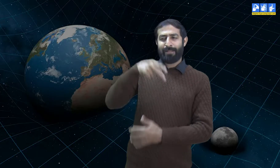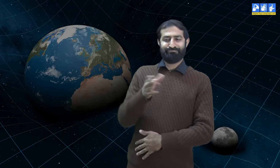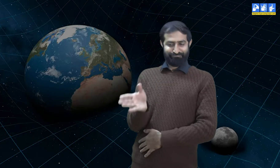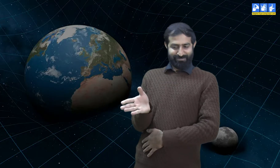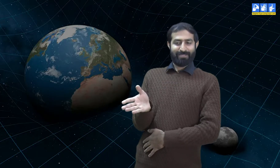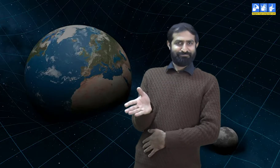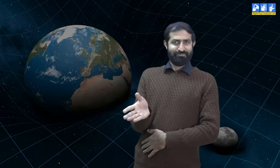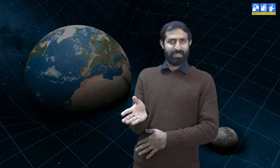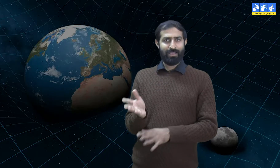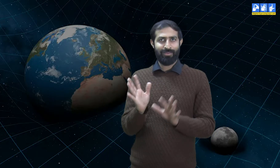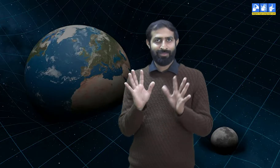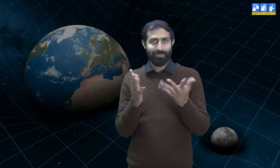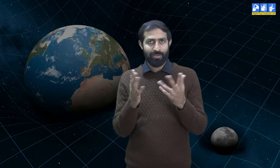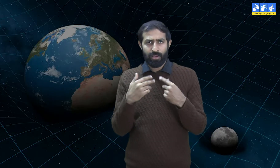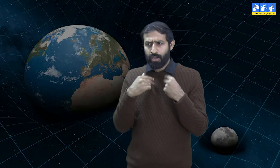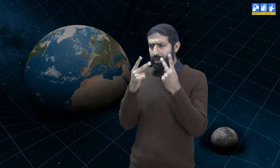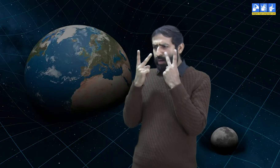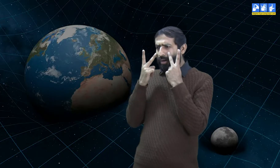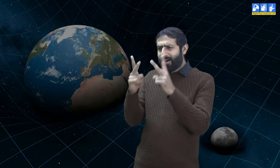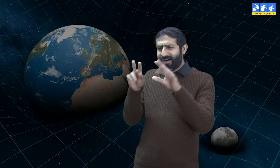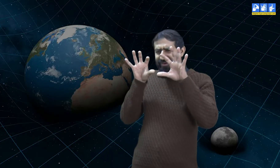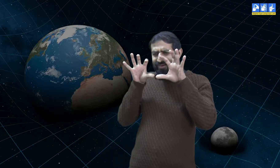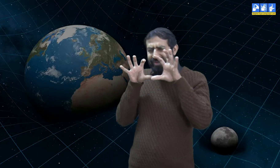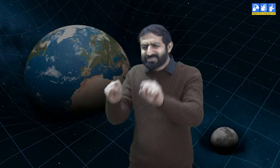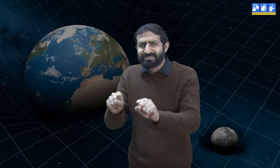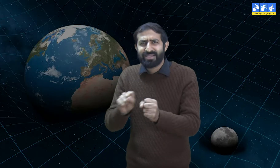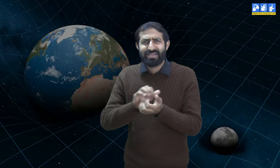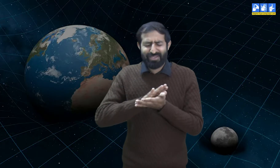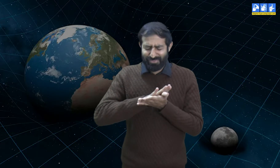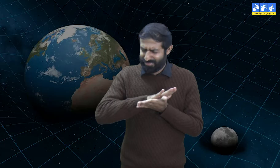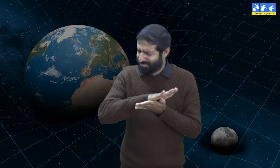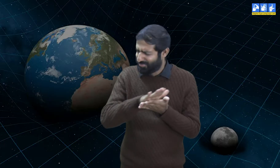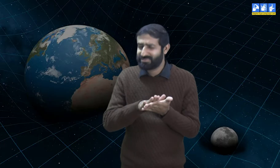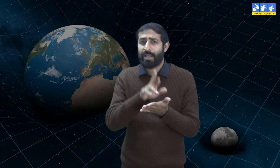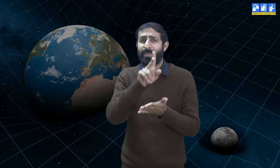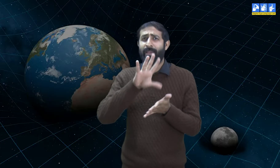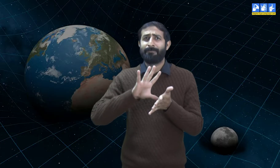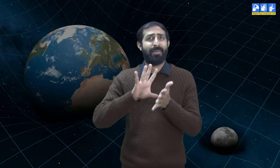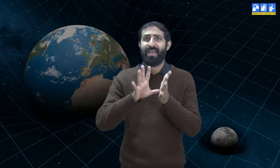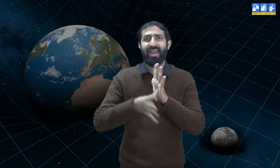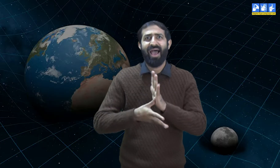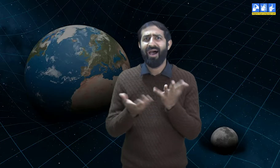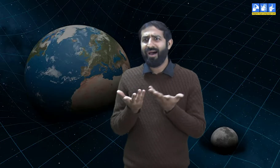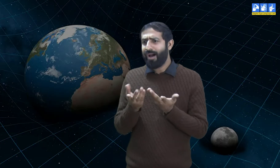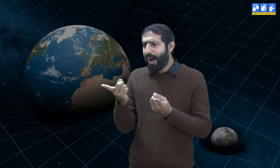If someone believes that it can fly then this is not true.